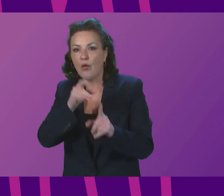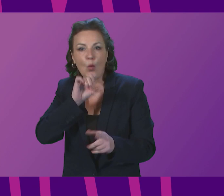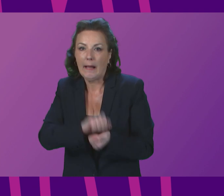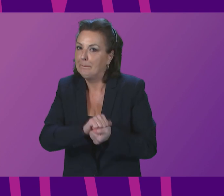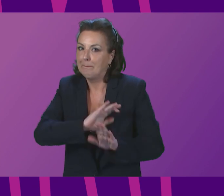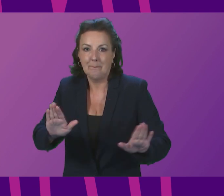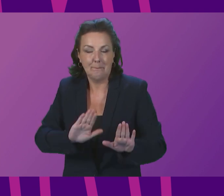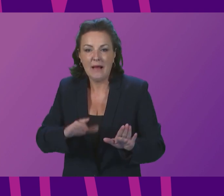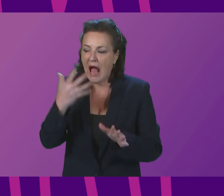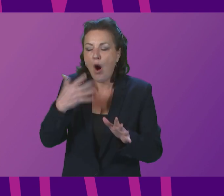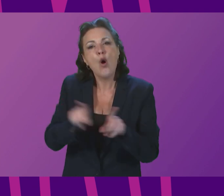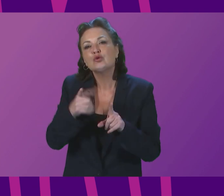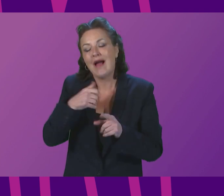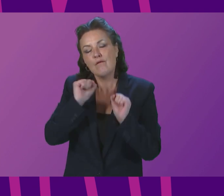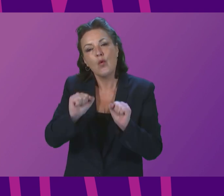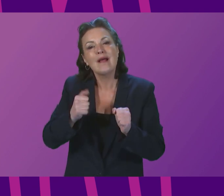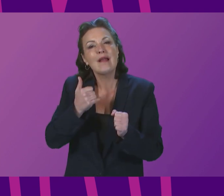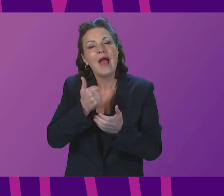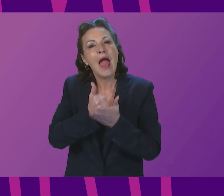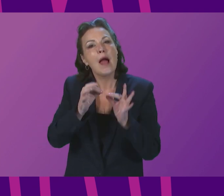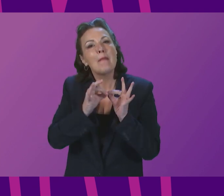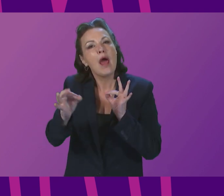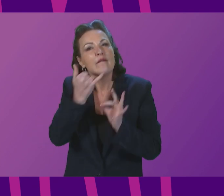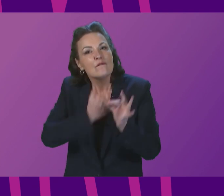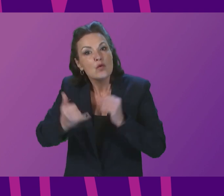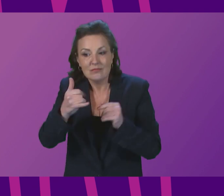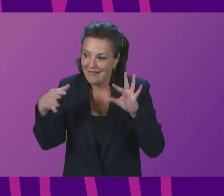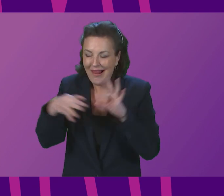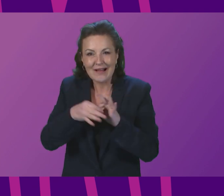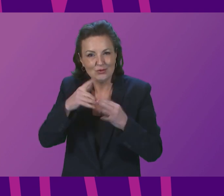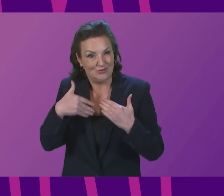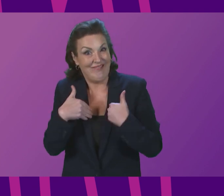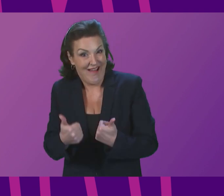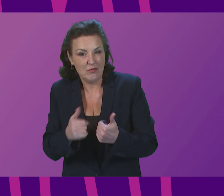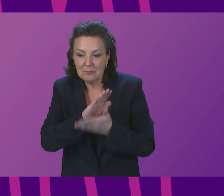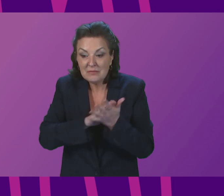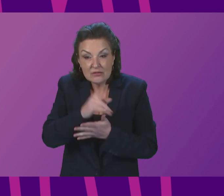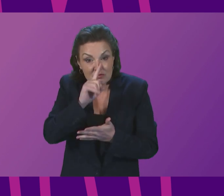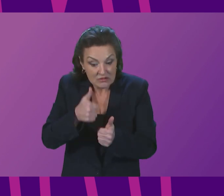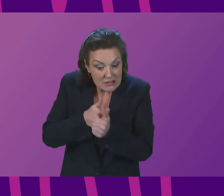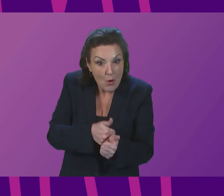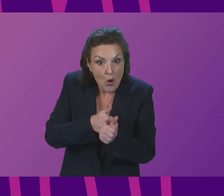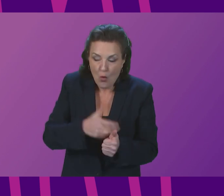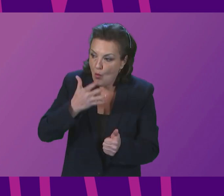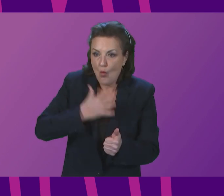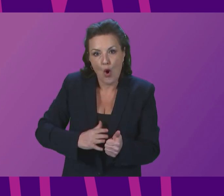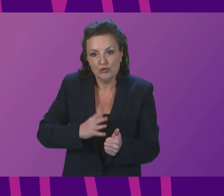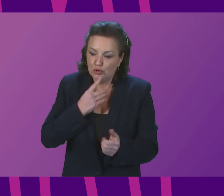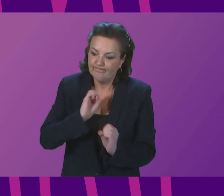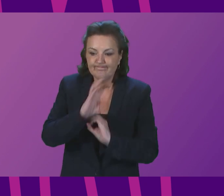We also have a dedicated helpline, in collaboration with Health in Mind, to provide interim support to individuals who want to make a contribution.